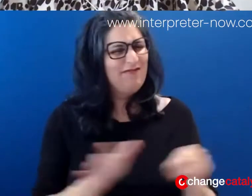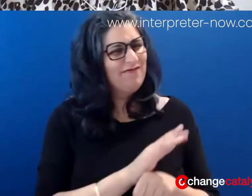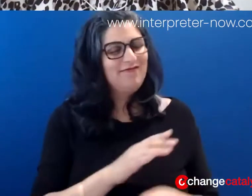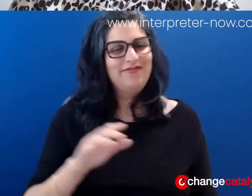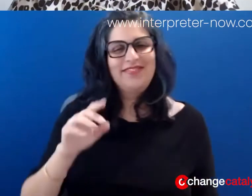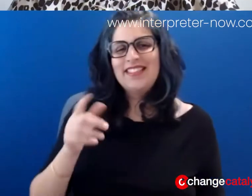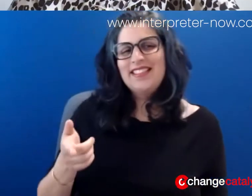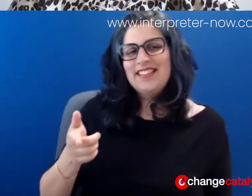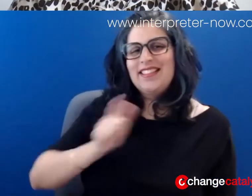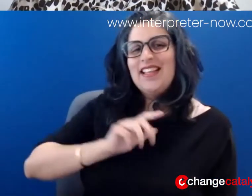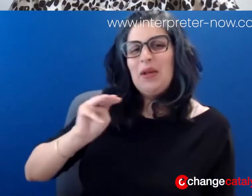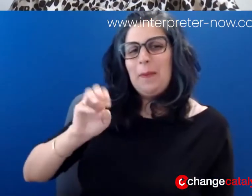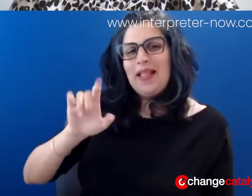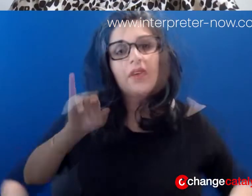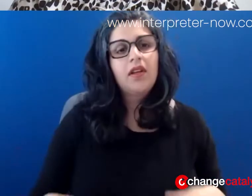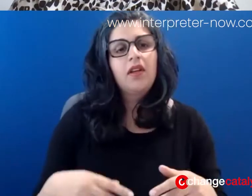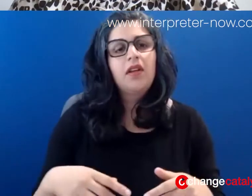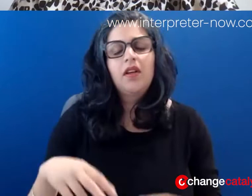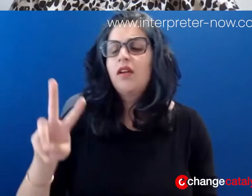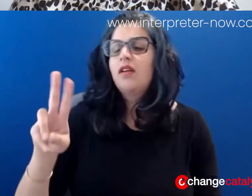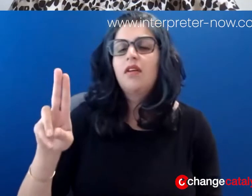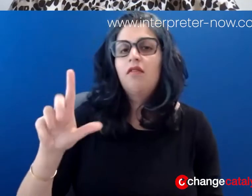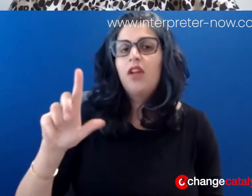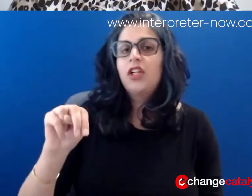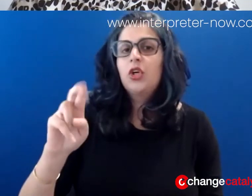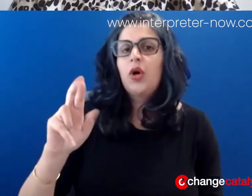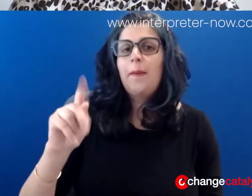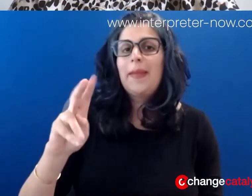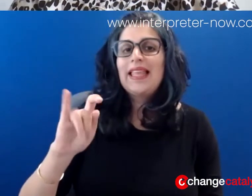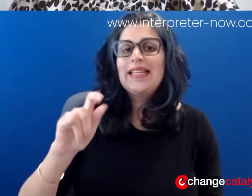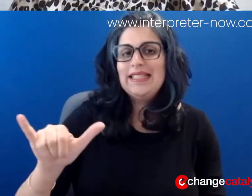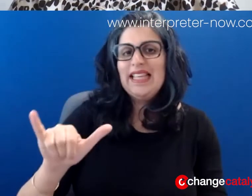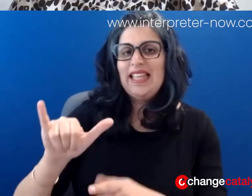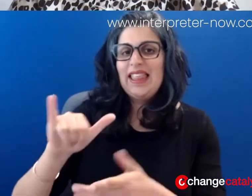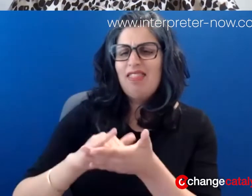What does vulnerability look like? How do you practice that?